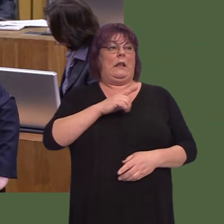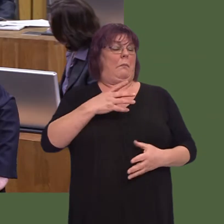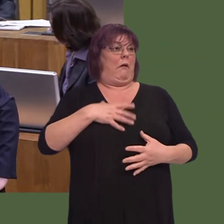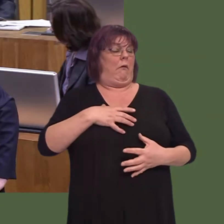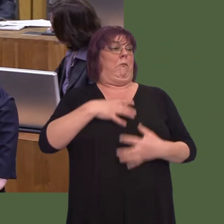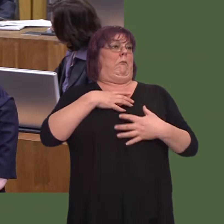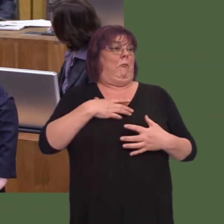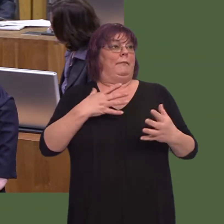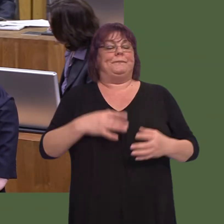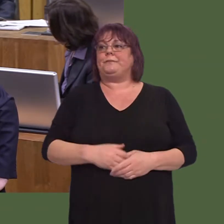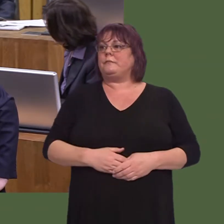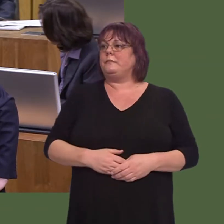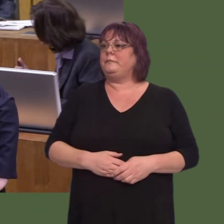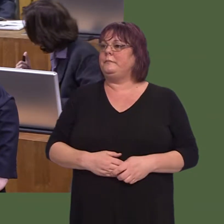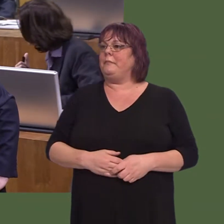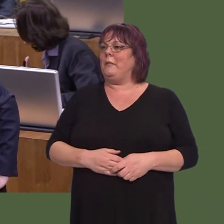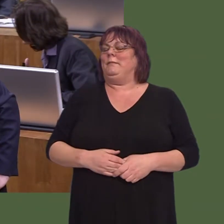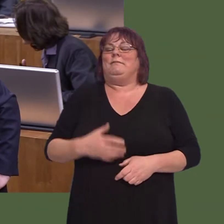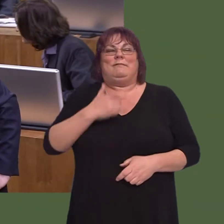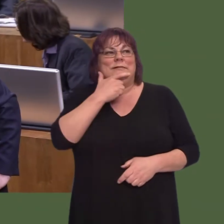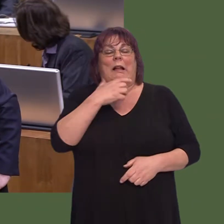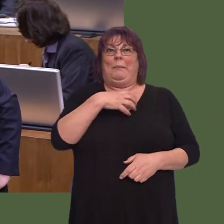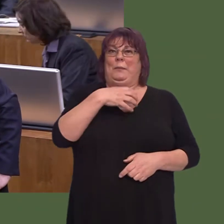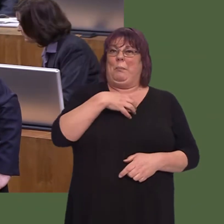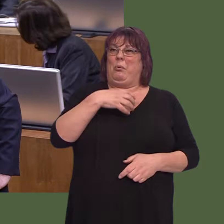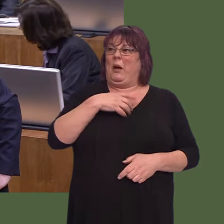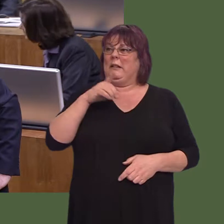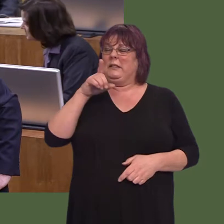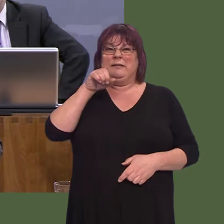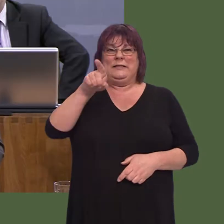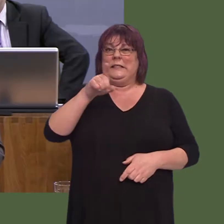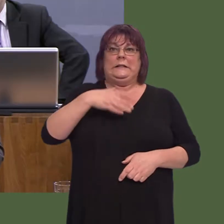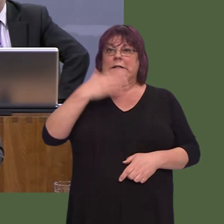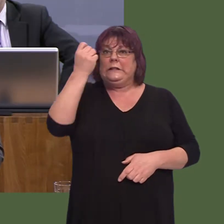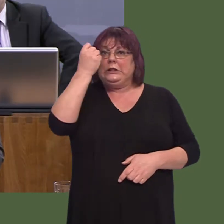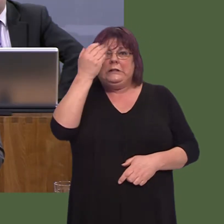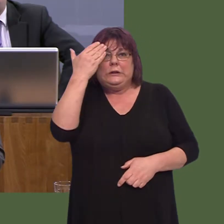Carwyn Jones AM: I'm surprised that the leader of the opposition isn't aware of the VAT issue,